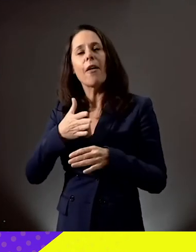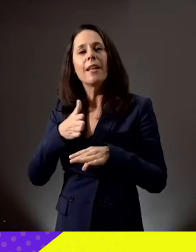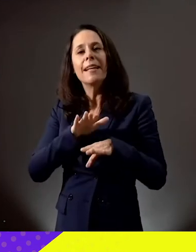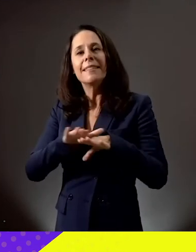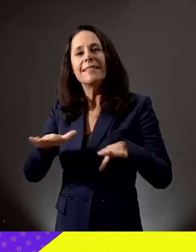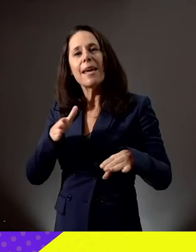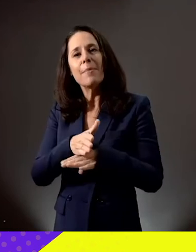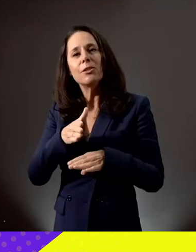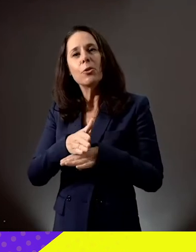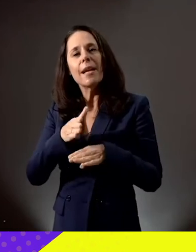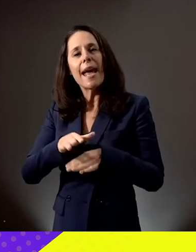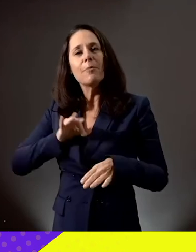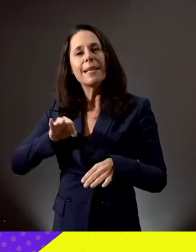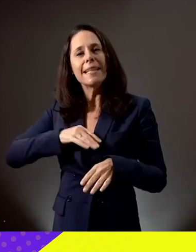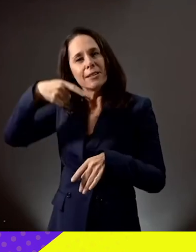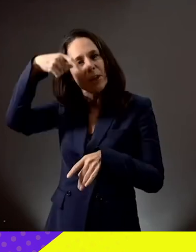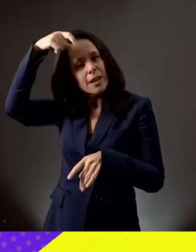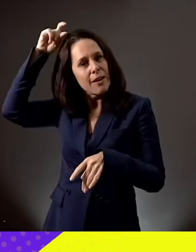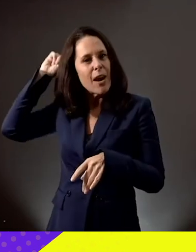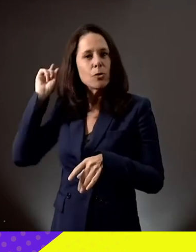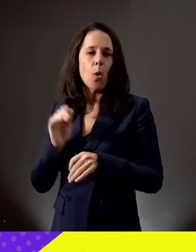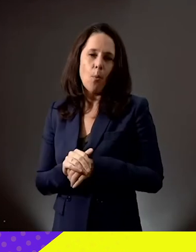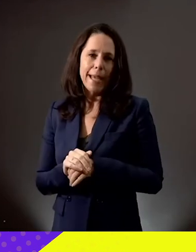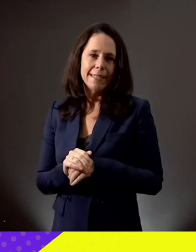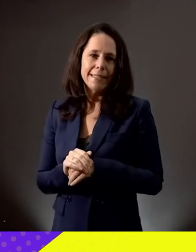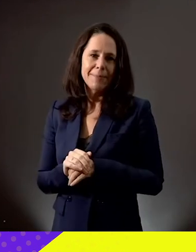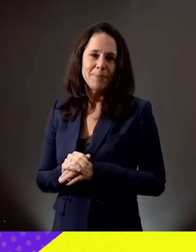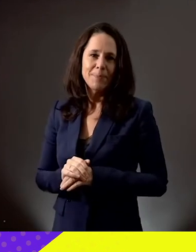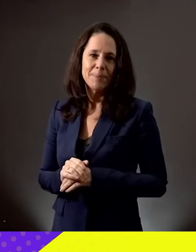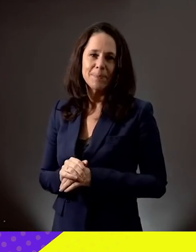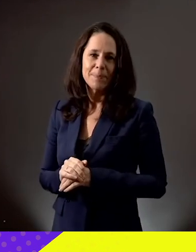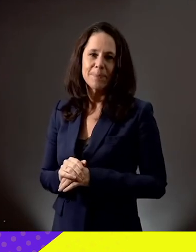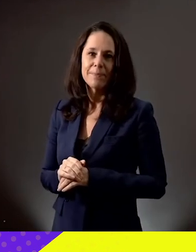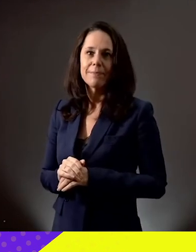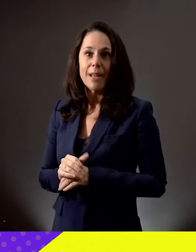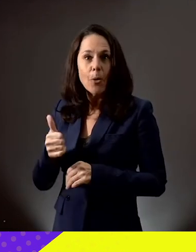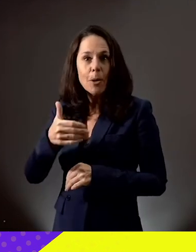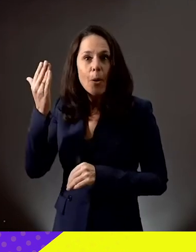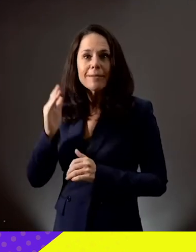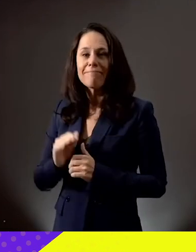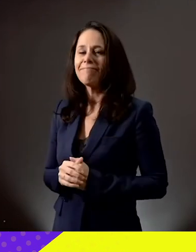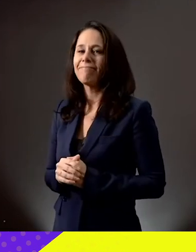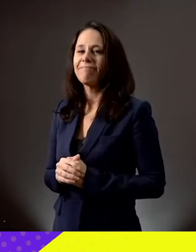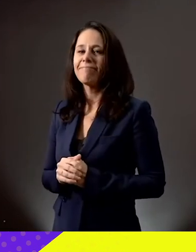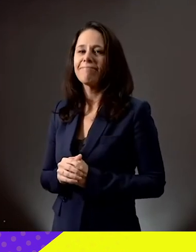Outgoing Minister of Social Affairs and Employment. Good morning. Today is an important day.